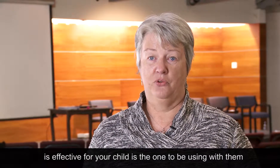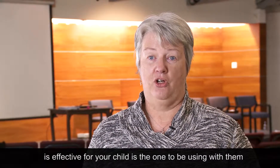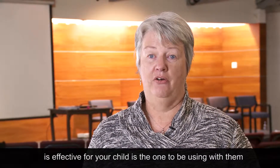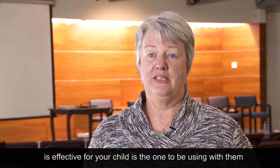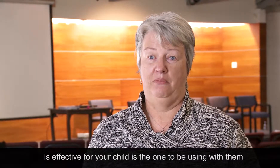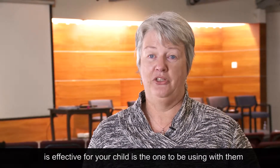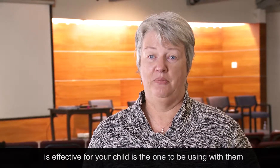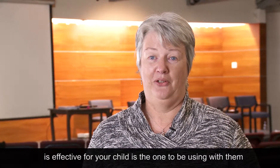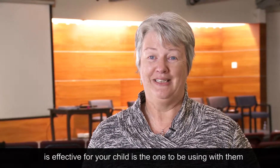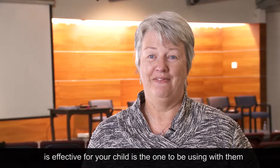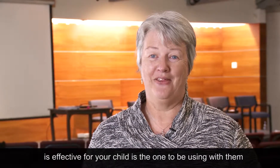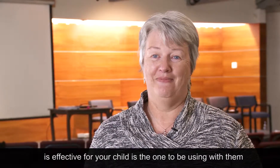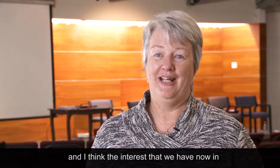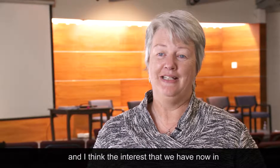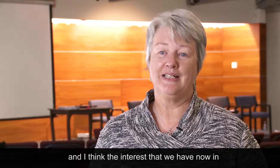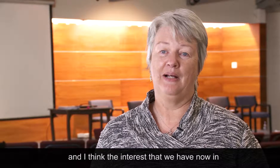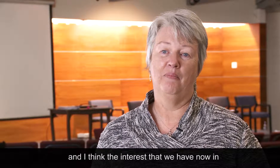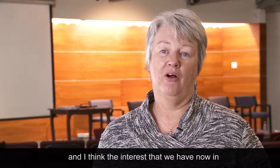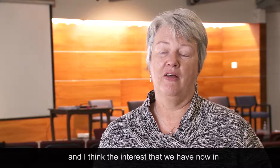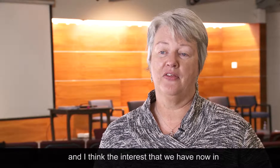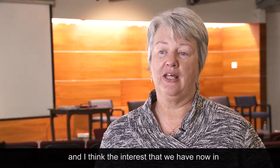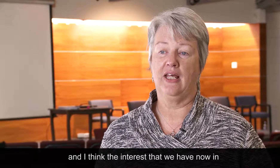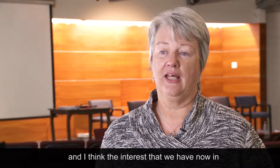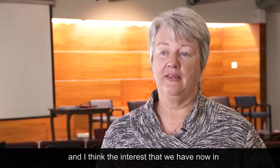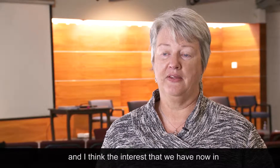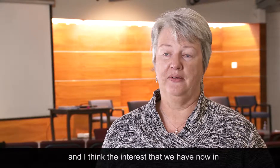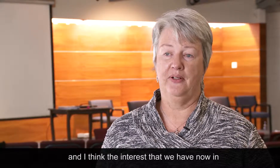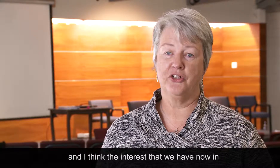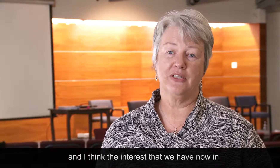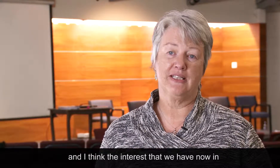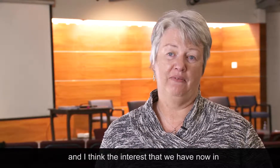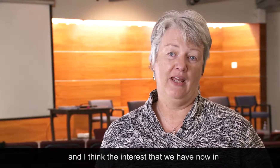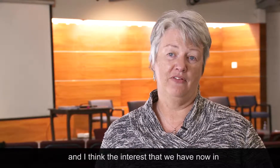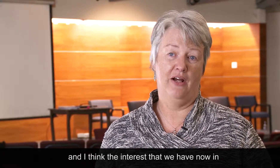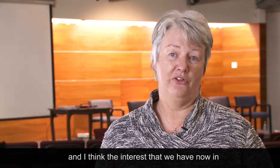child is the one to be using with them and I think the interest that we have now in New